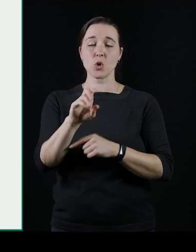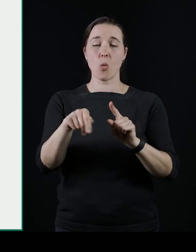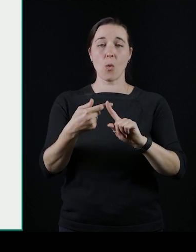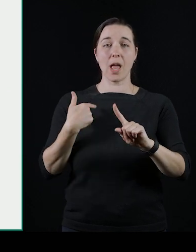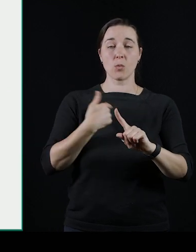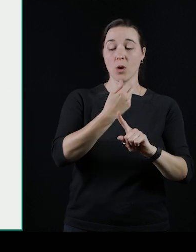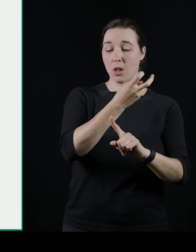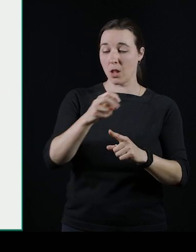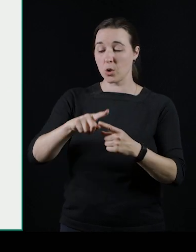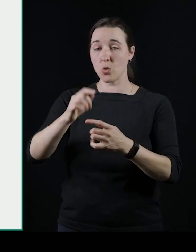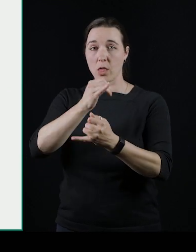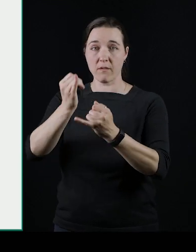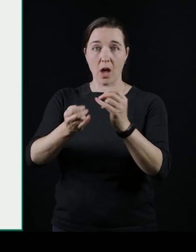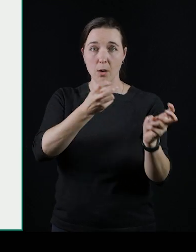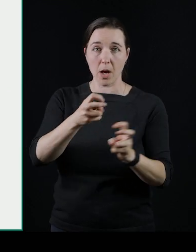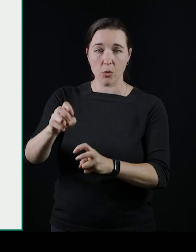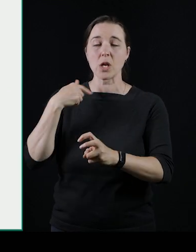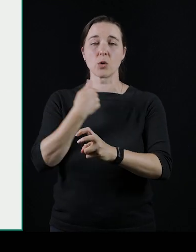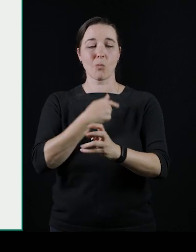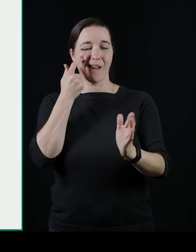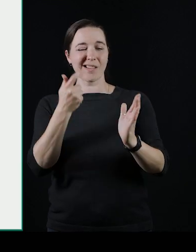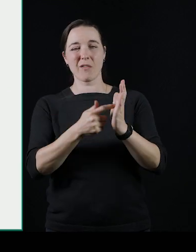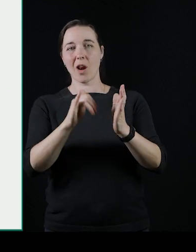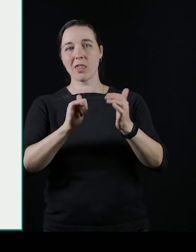migration would have identified these performance issues.